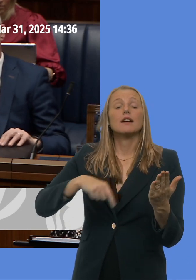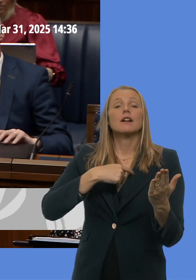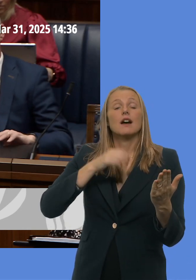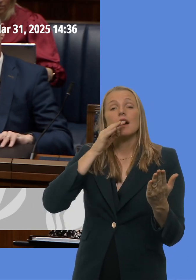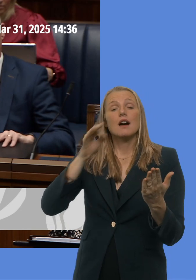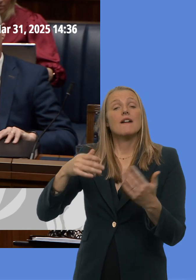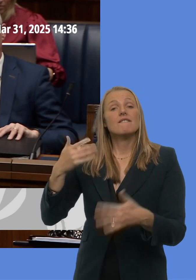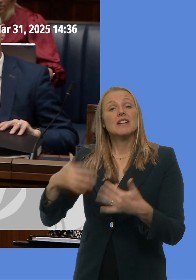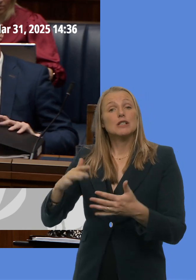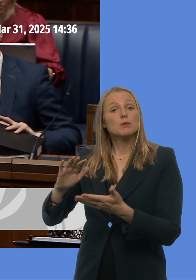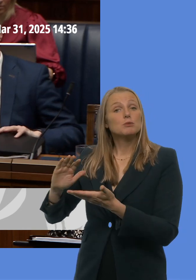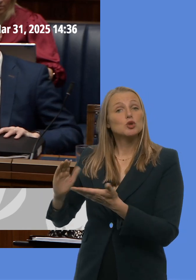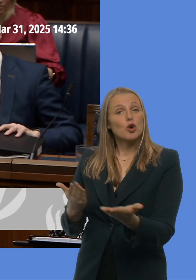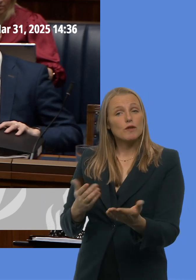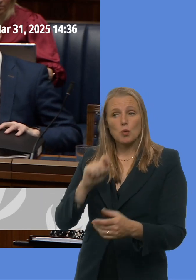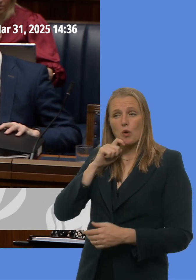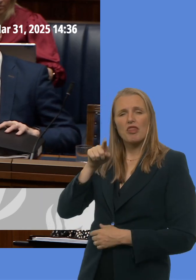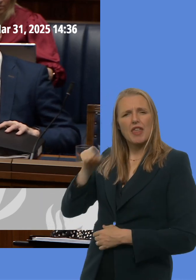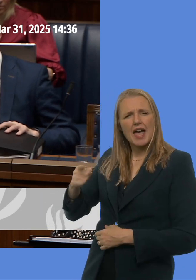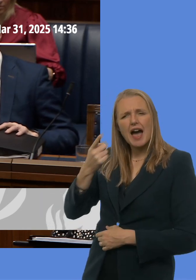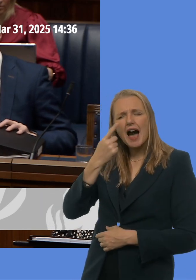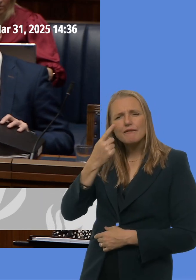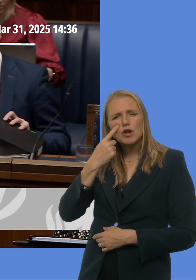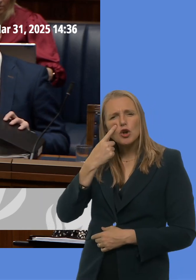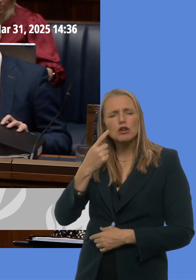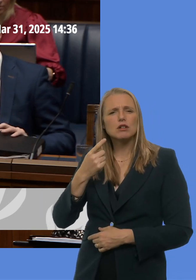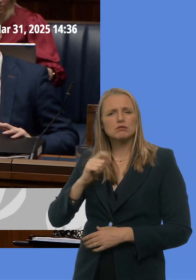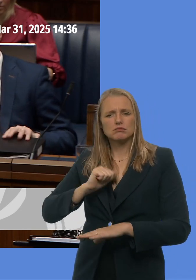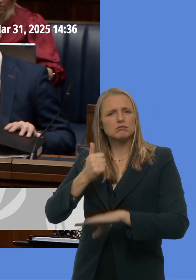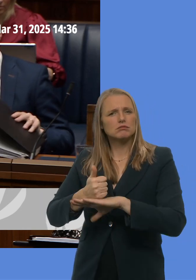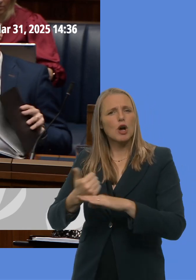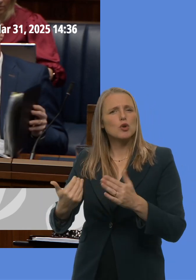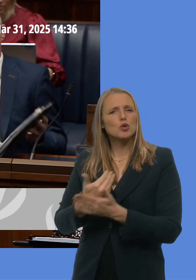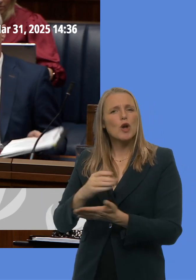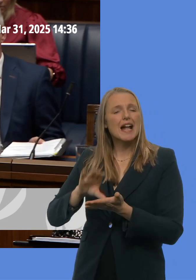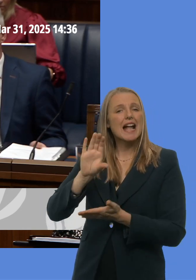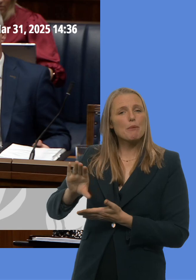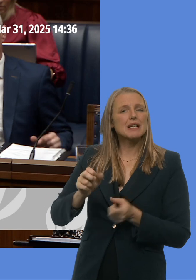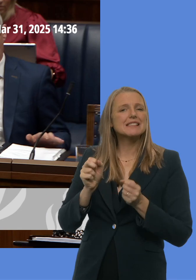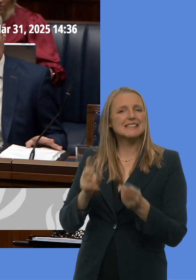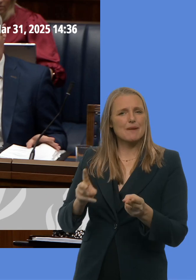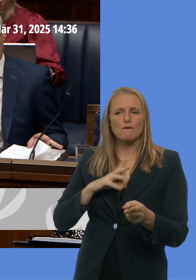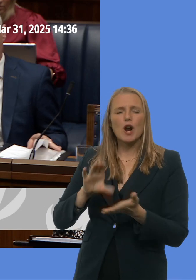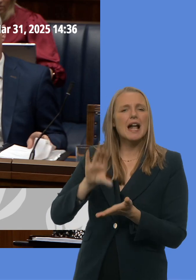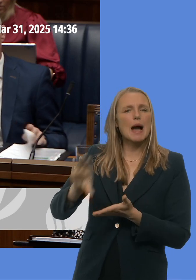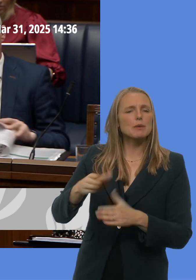Service take a look at the introduction of a capital scheme to support some capital works. We are very conscious that many of our